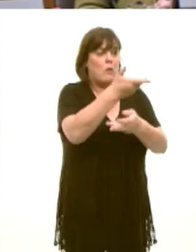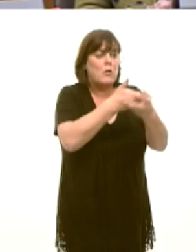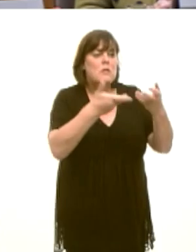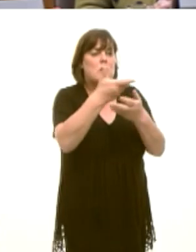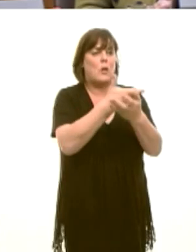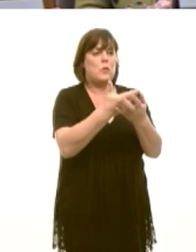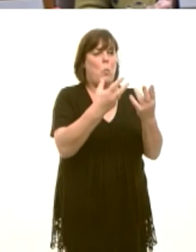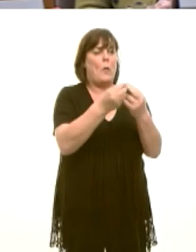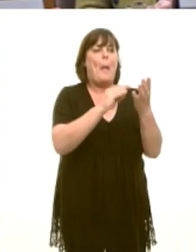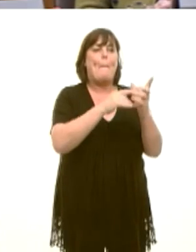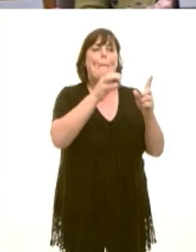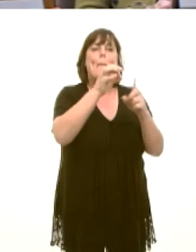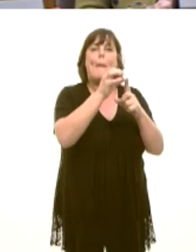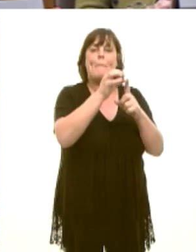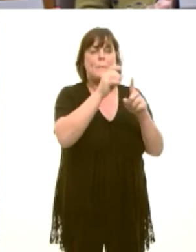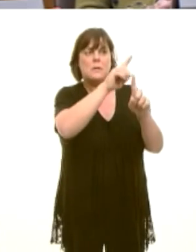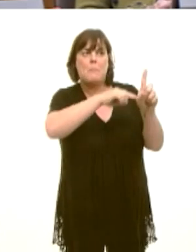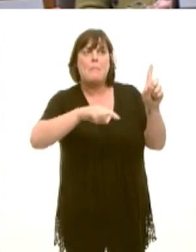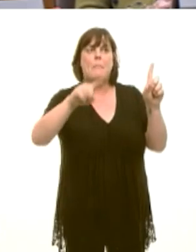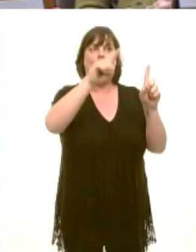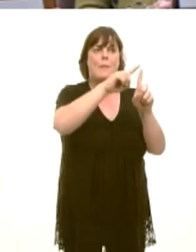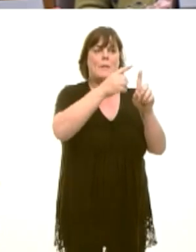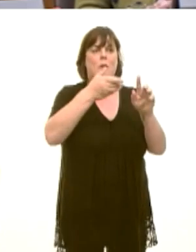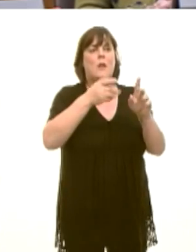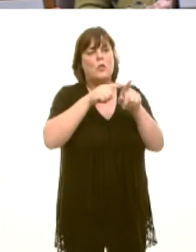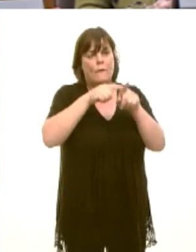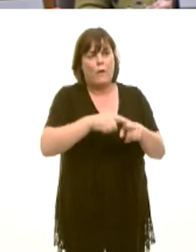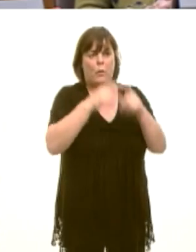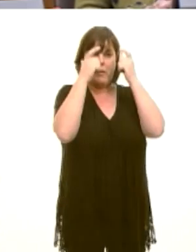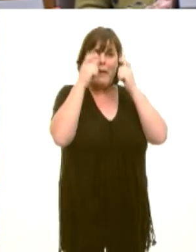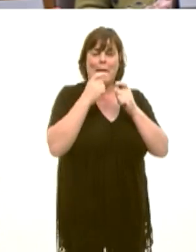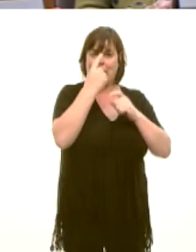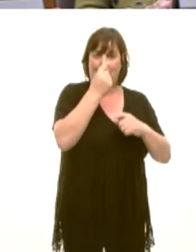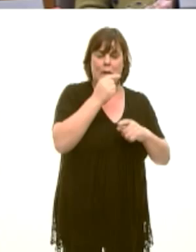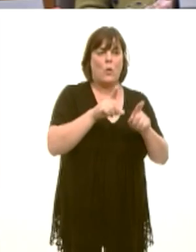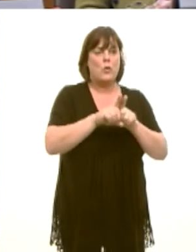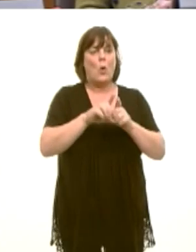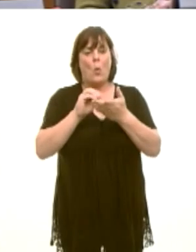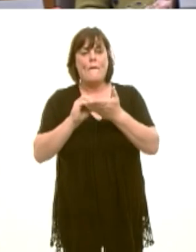the active travel Act, and we have commissioned an initial survey to cover all designated